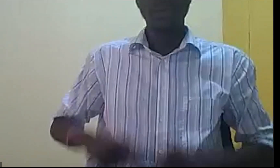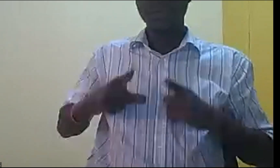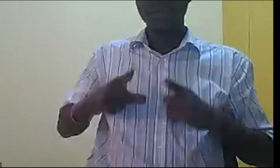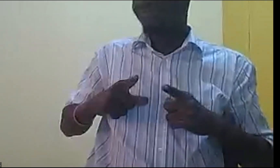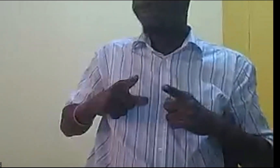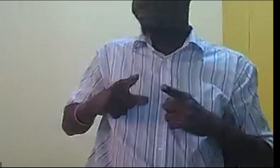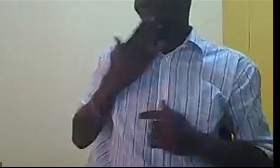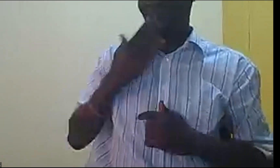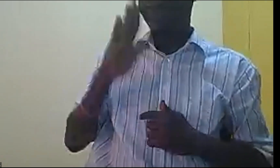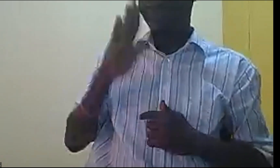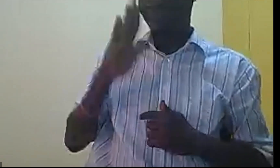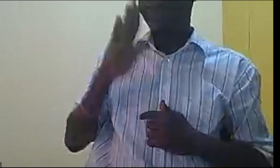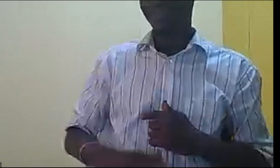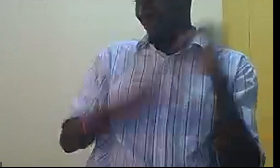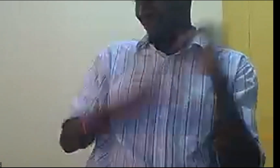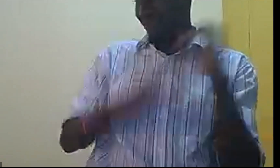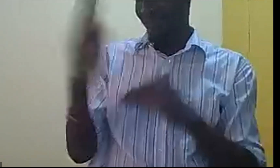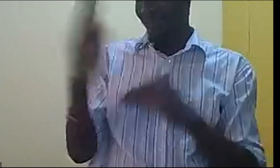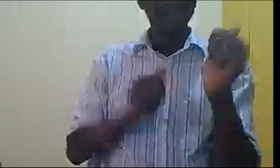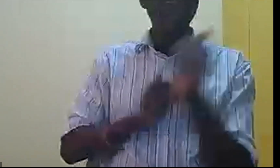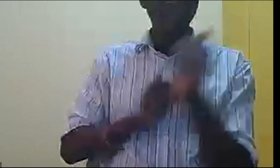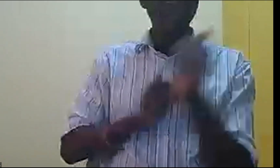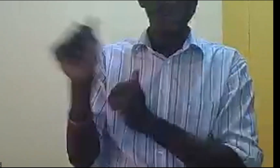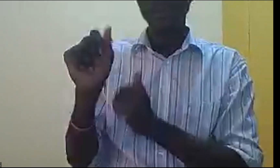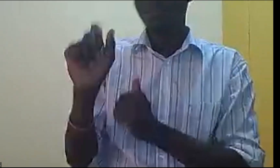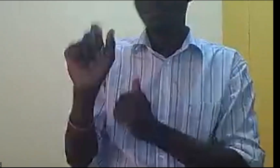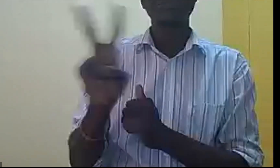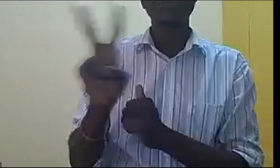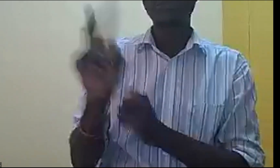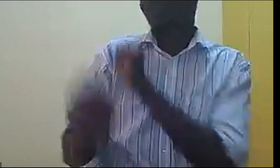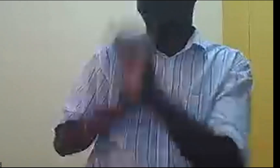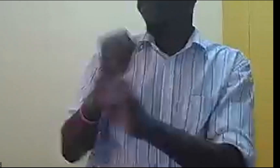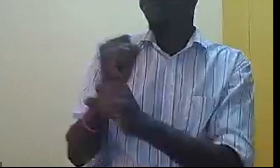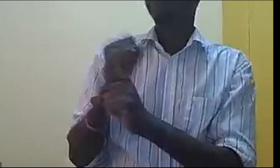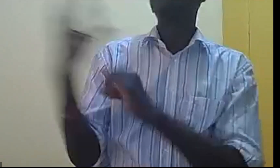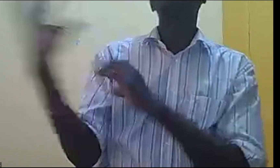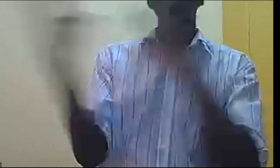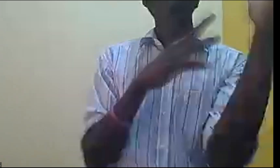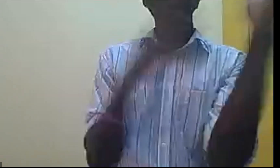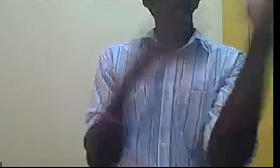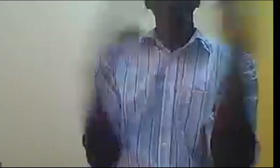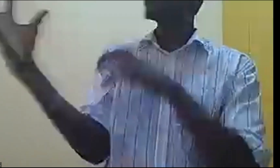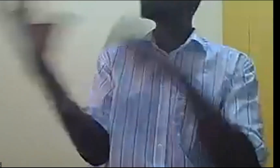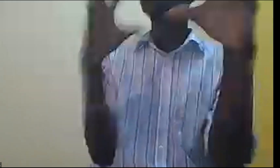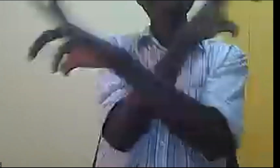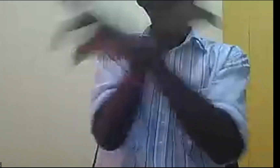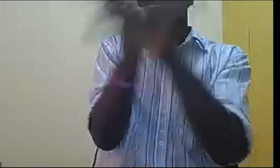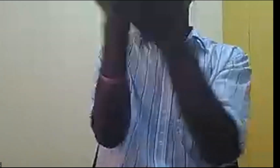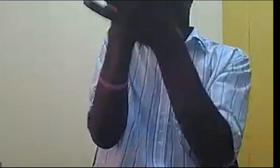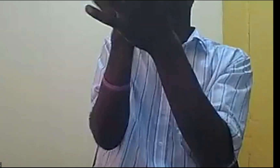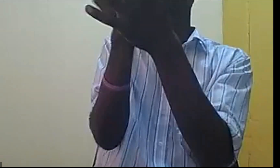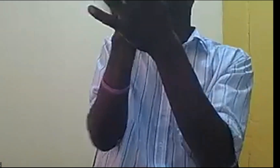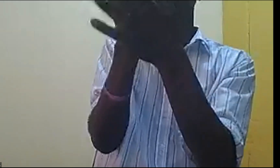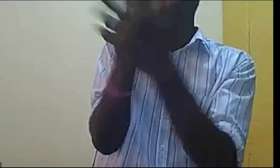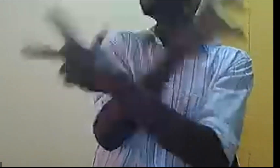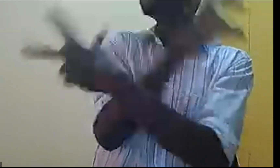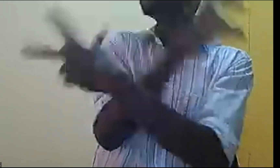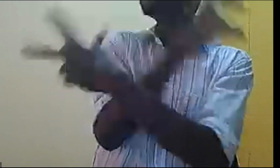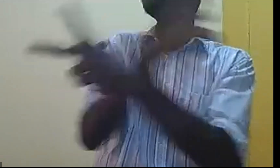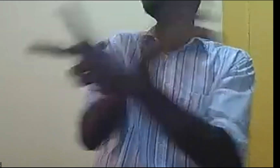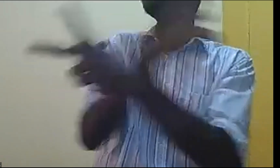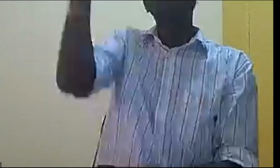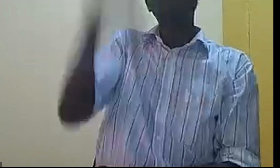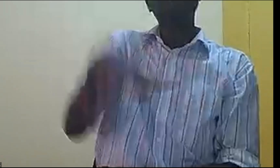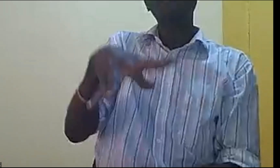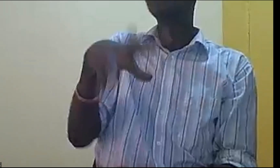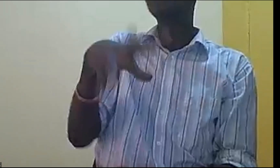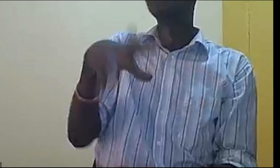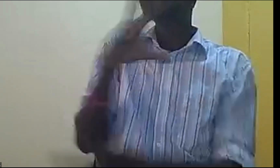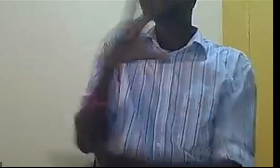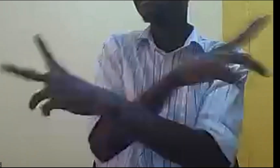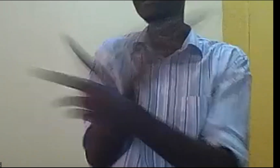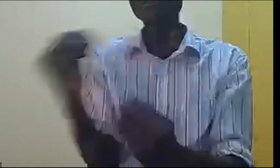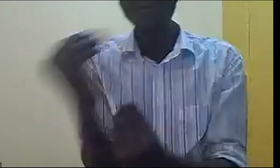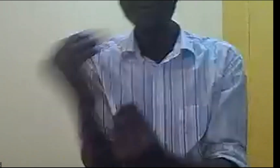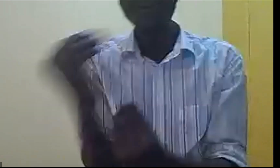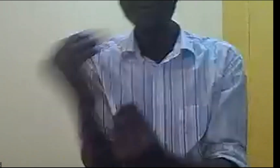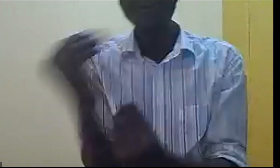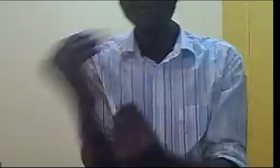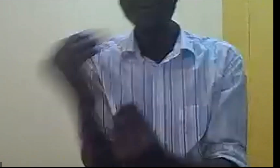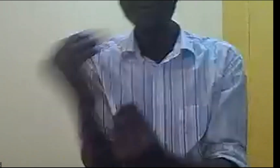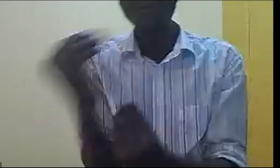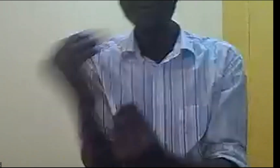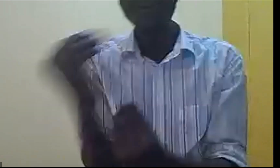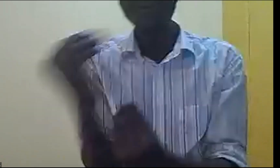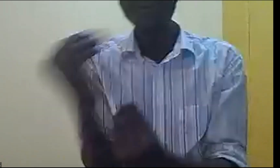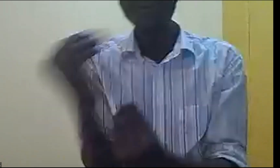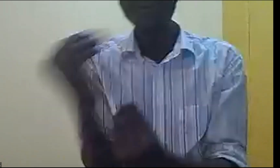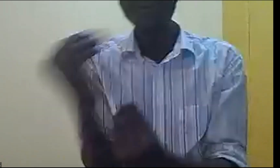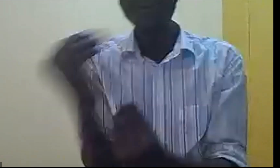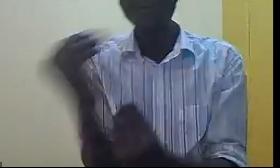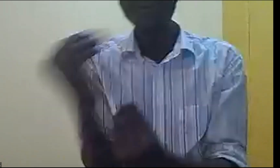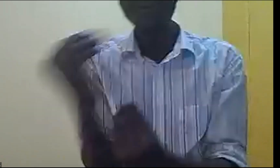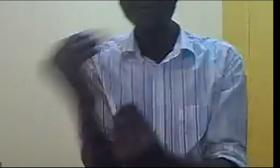strong. We can be together, and for you, for you to intentionally include people with disabilities at community level, at institutional level, at in organizational level.